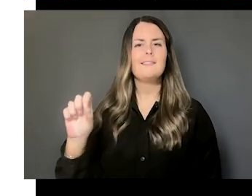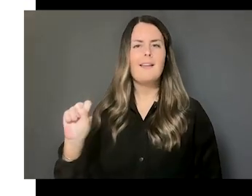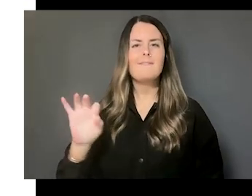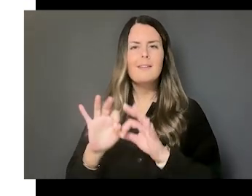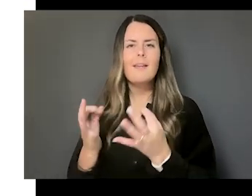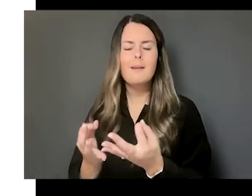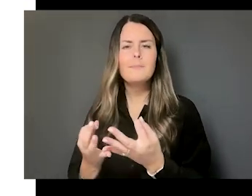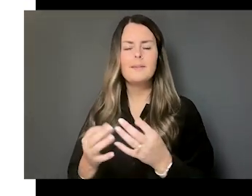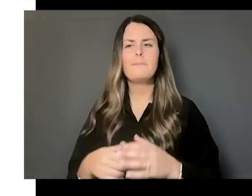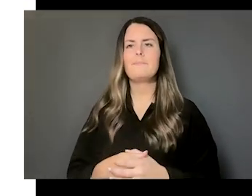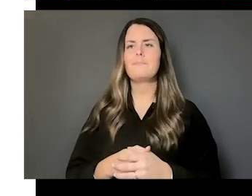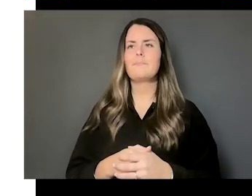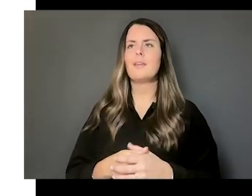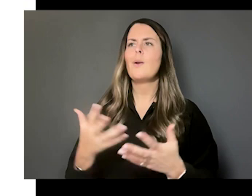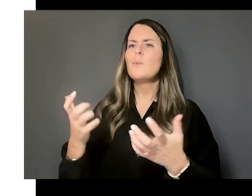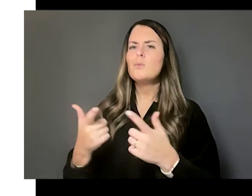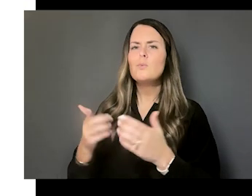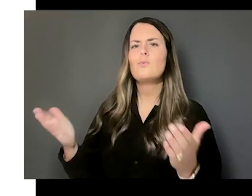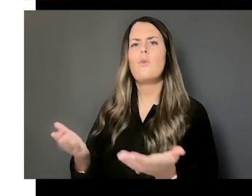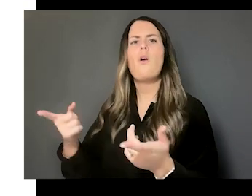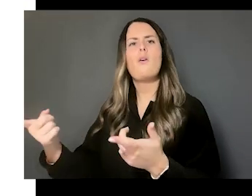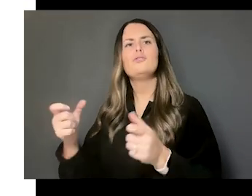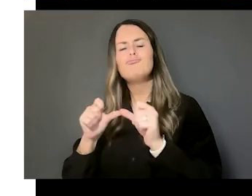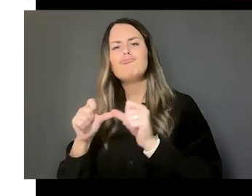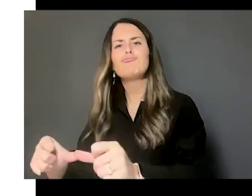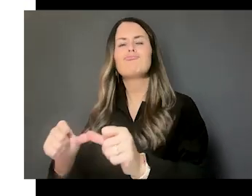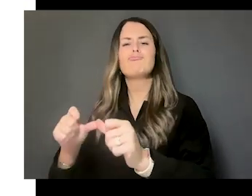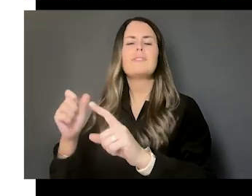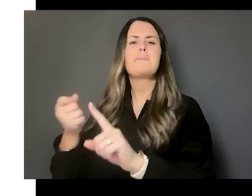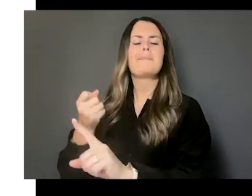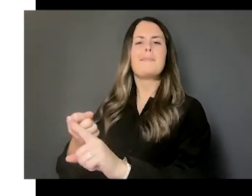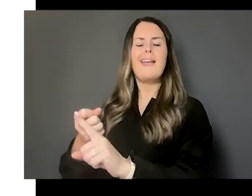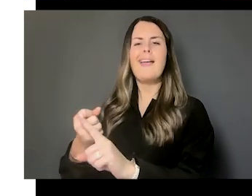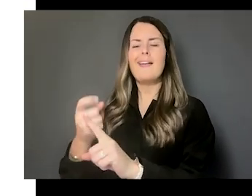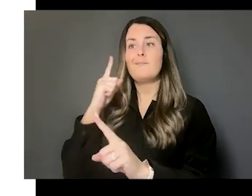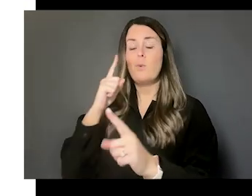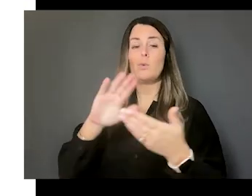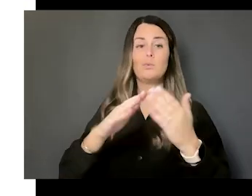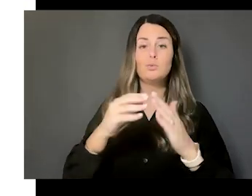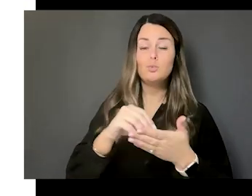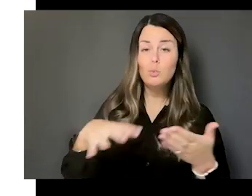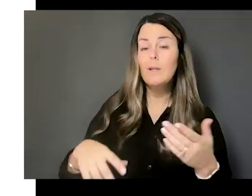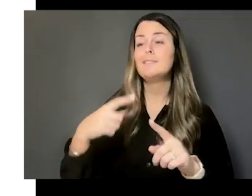in a way that's inspiring them to make a lasting impact on communities and beyond. And the reason I wanted to start there is because that phrase --